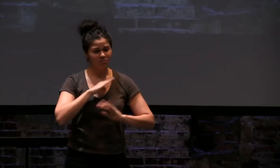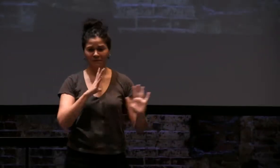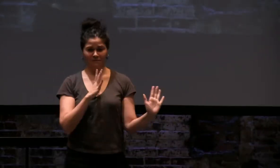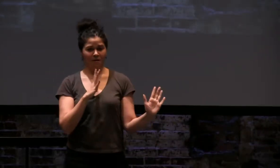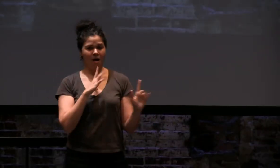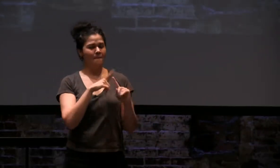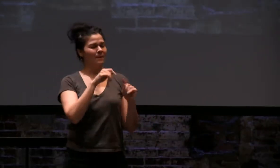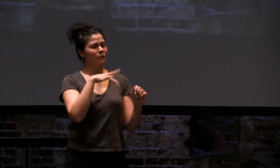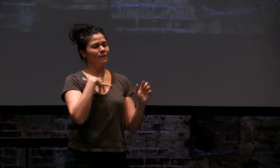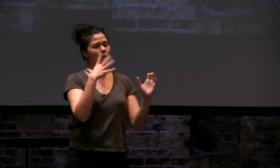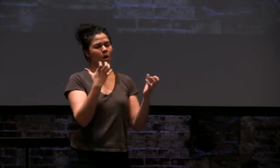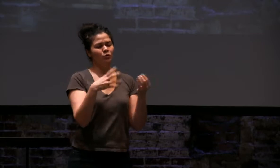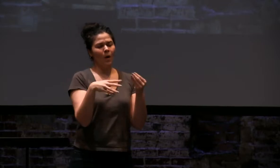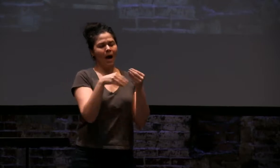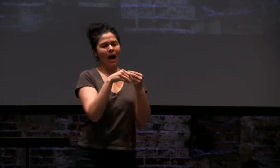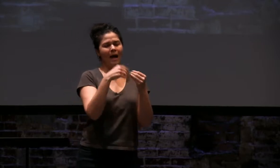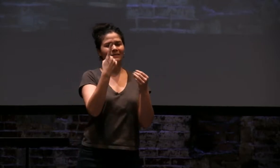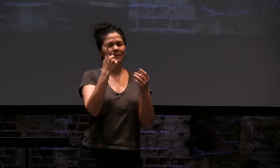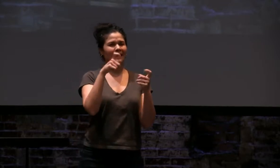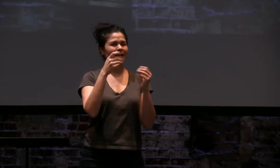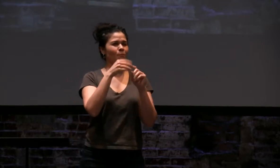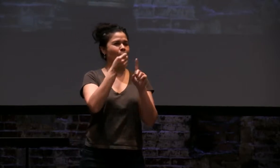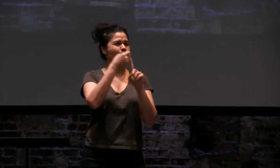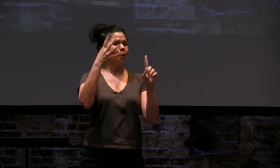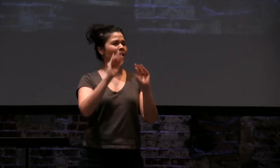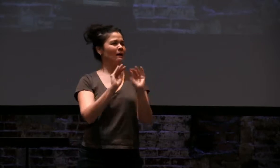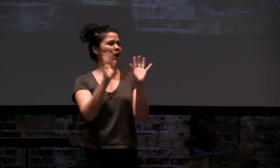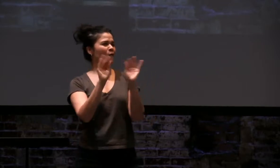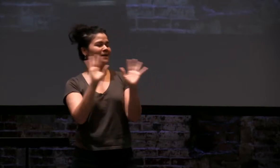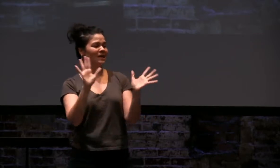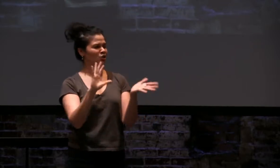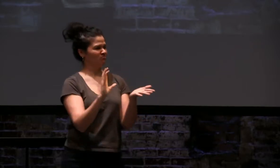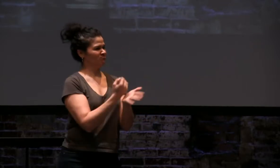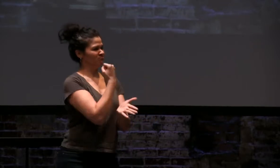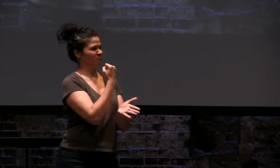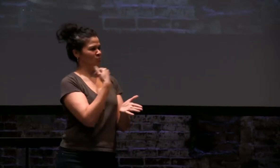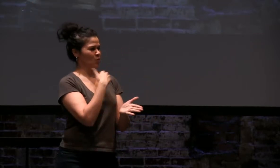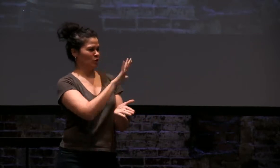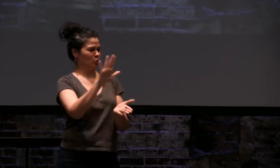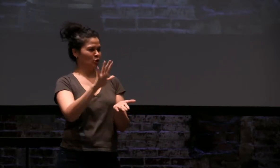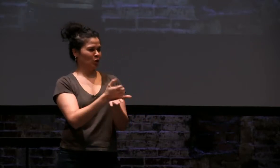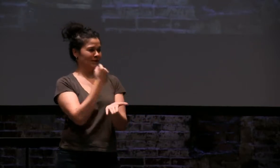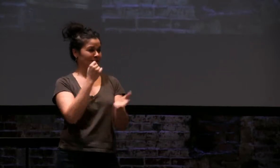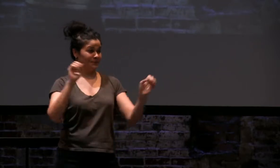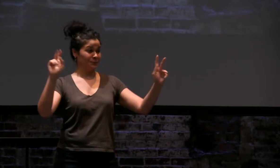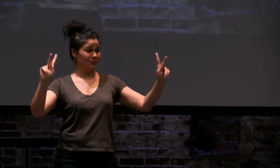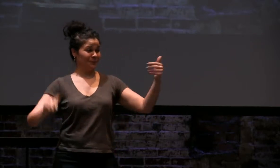If you feel satisfied and you don't have any burning desire to say one last thing, that's okay,